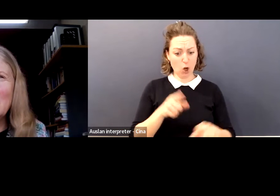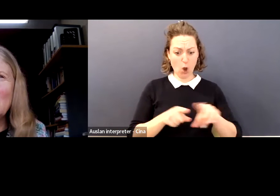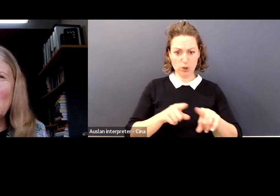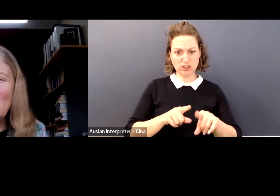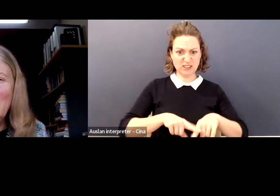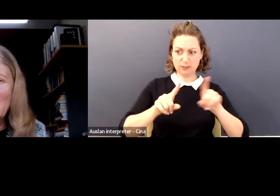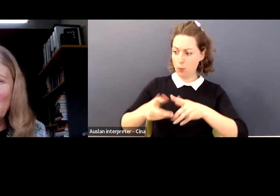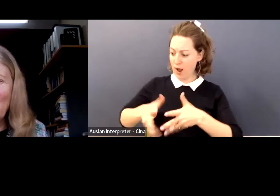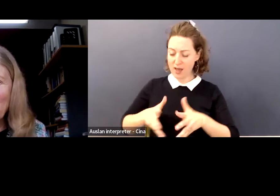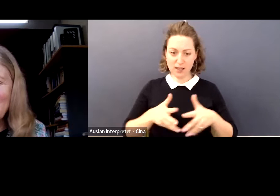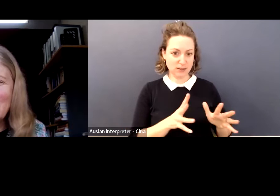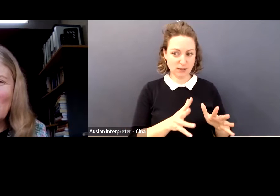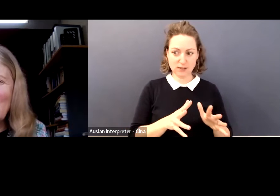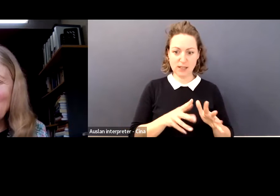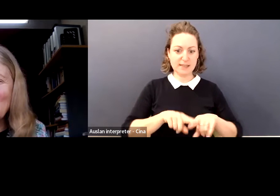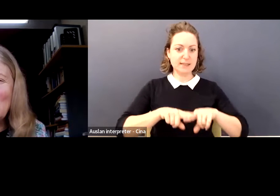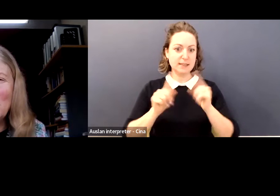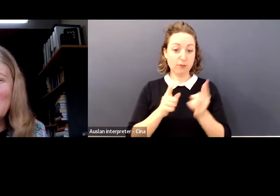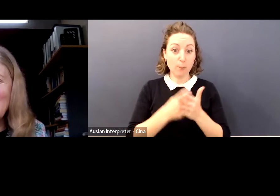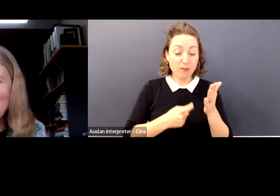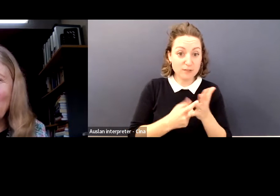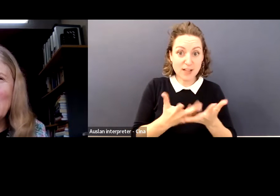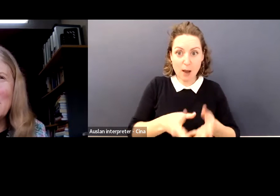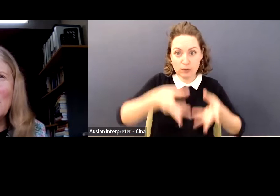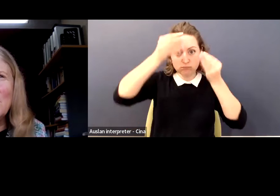that we all have different preferences in the way in which we learn and different sort of